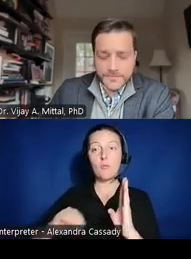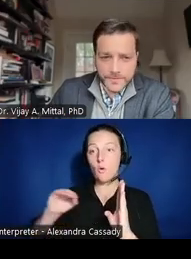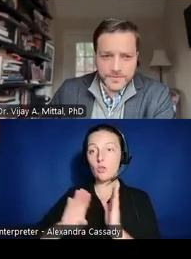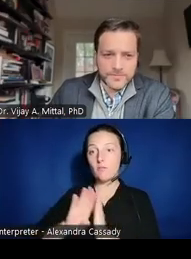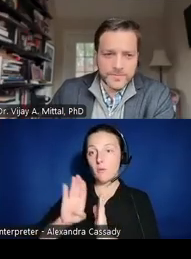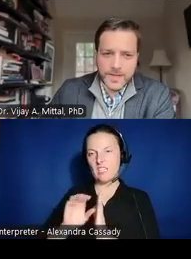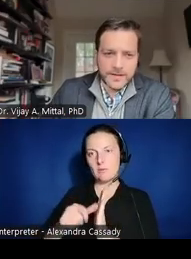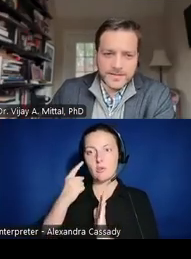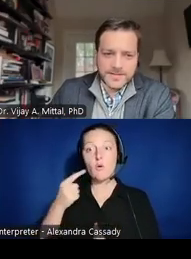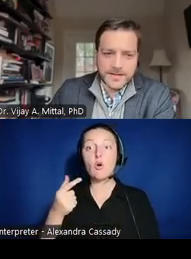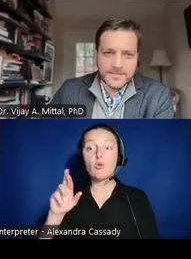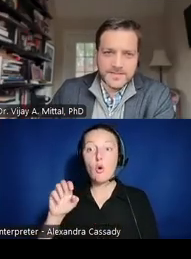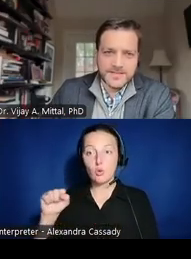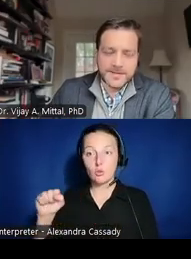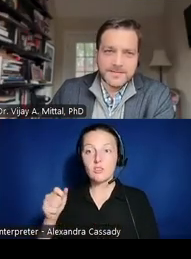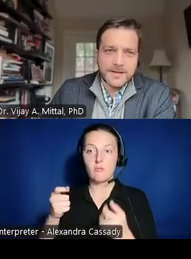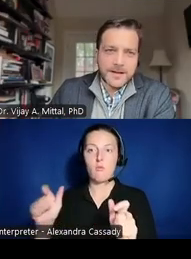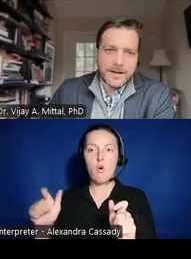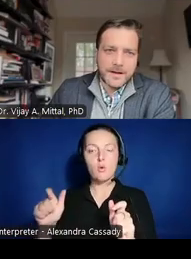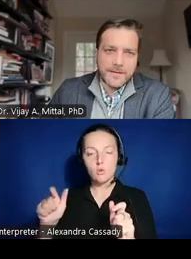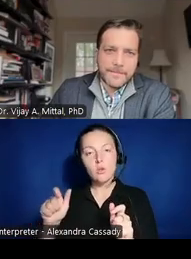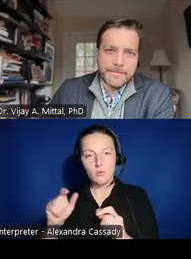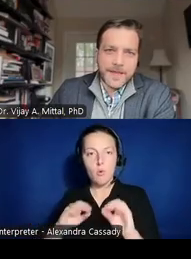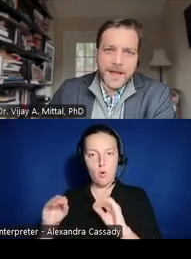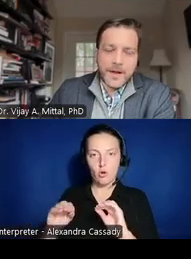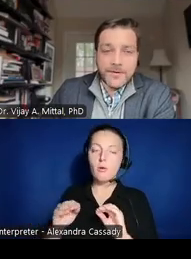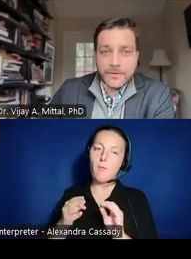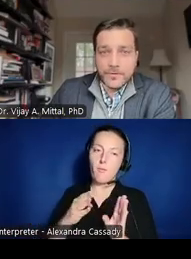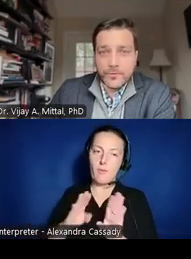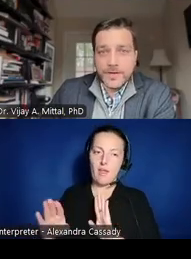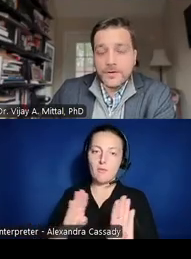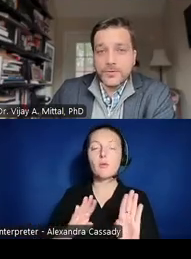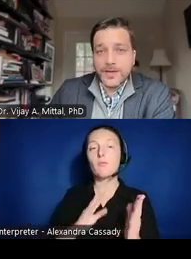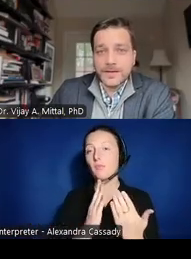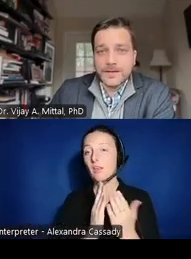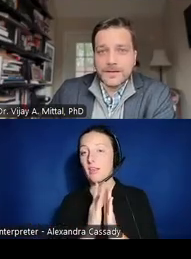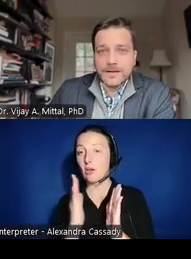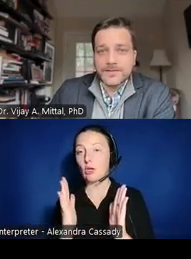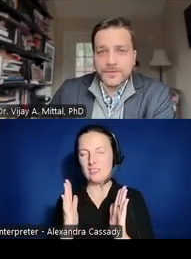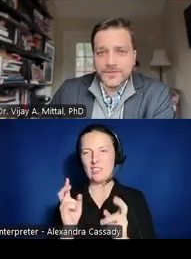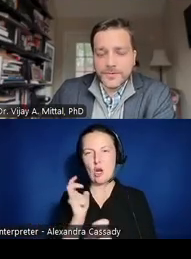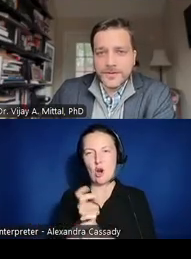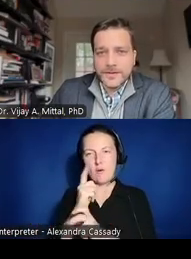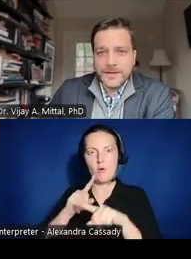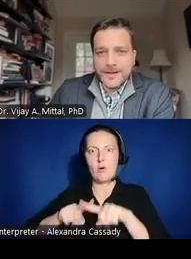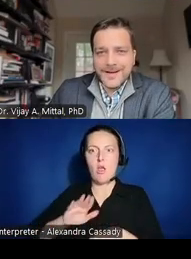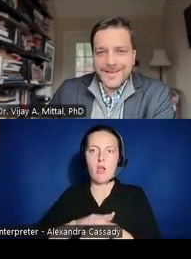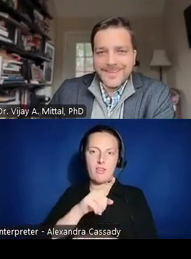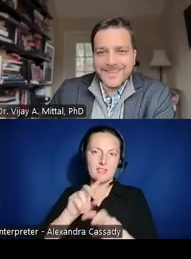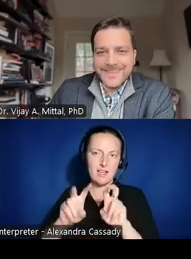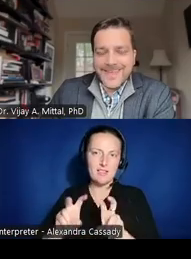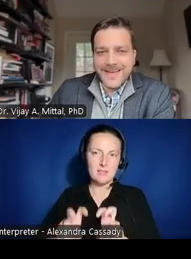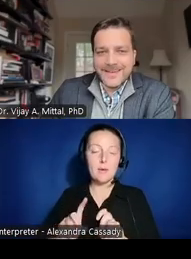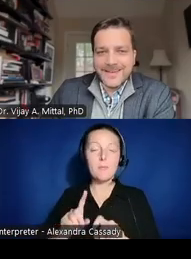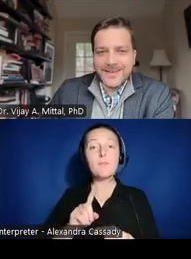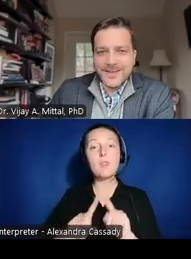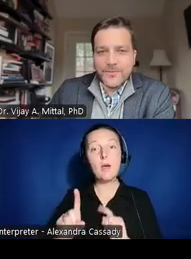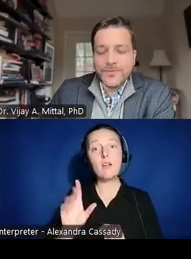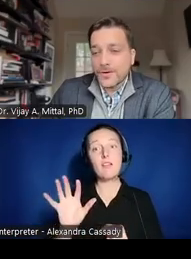difficult to rely on these kinds of assessments. Um however we know in adulthood uh that there